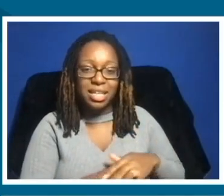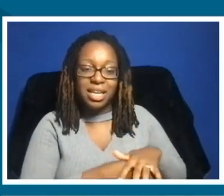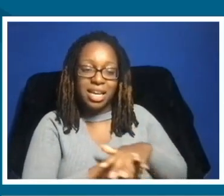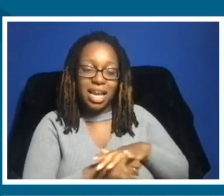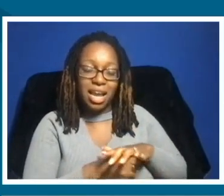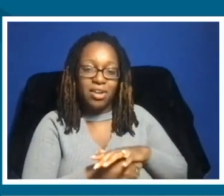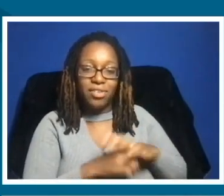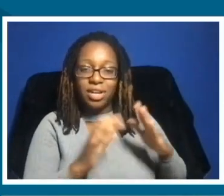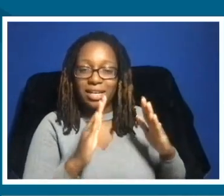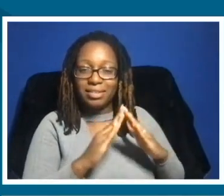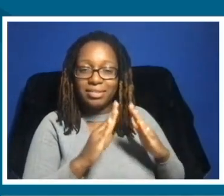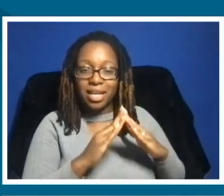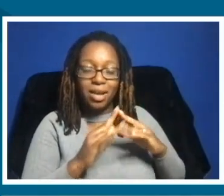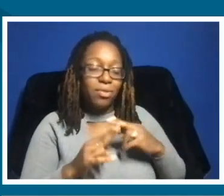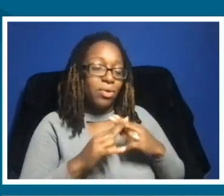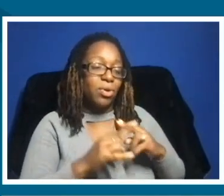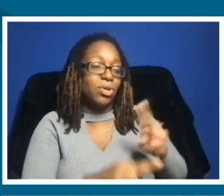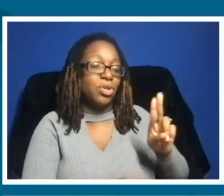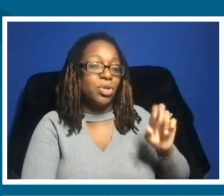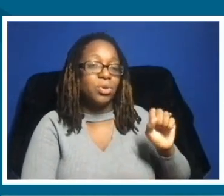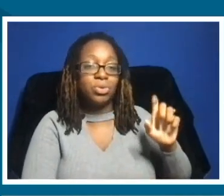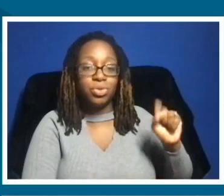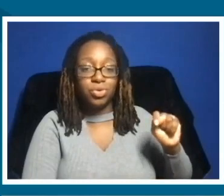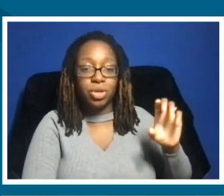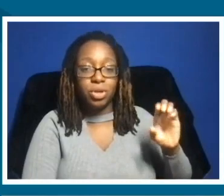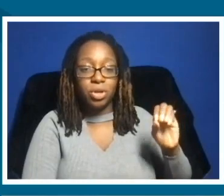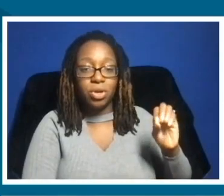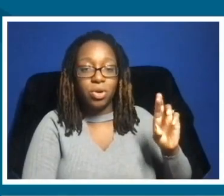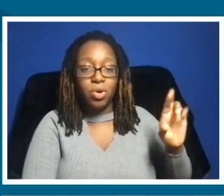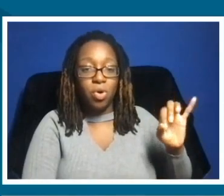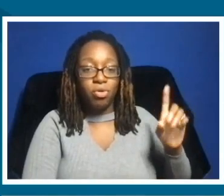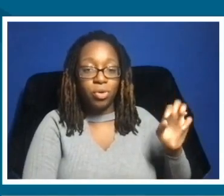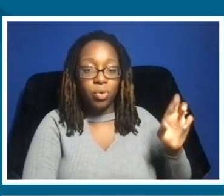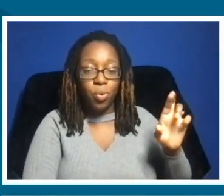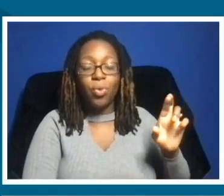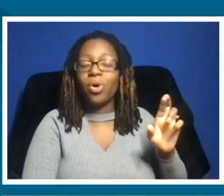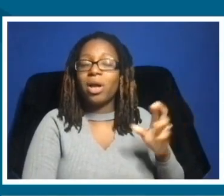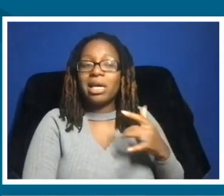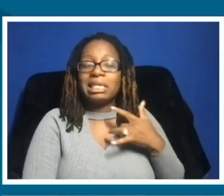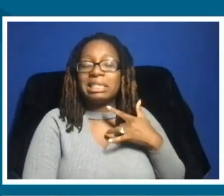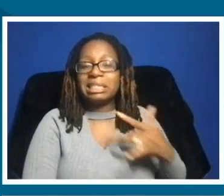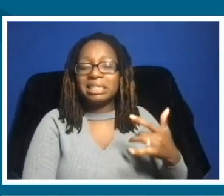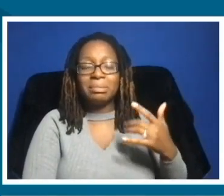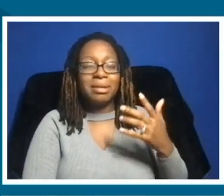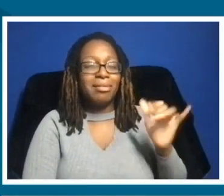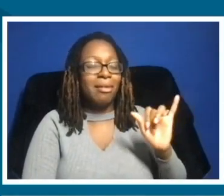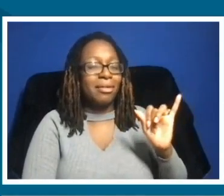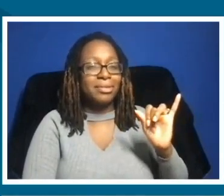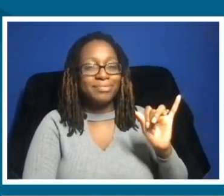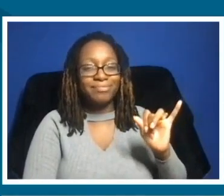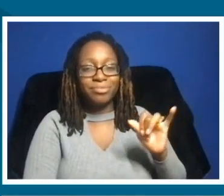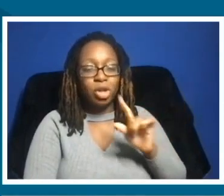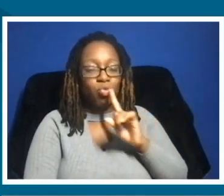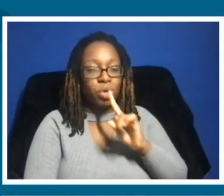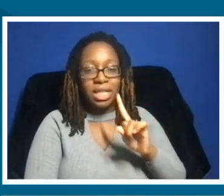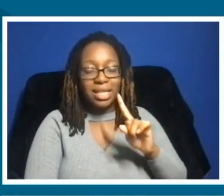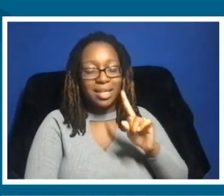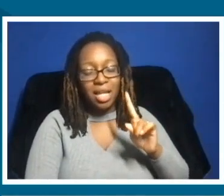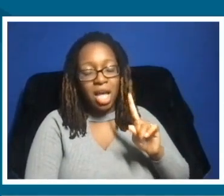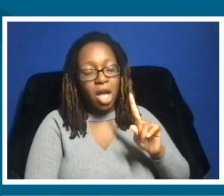the u street corridor and it's a um traditionally a has a long